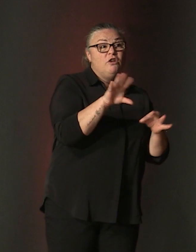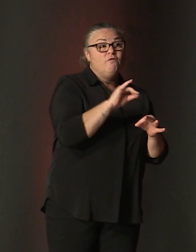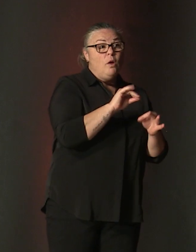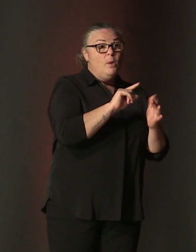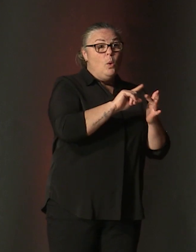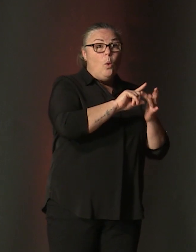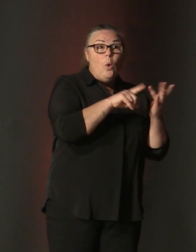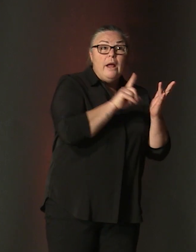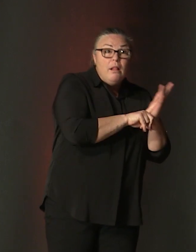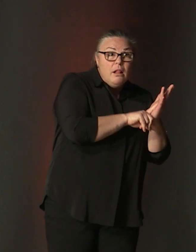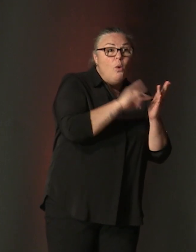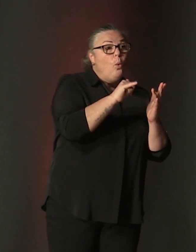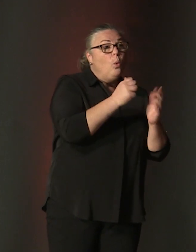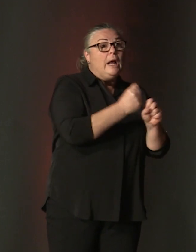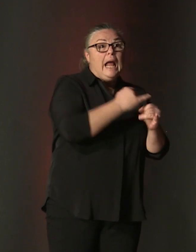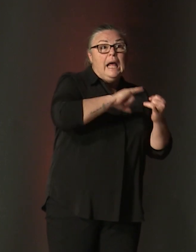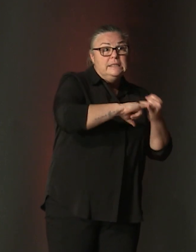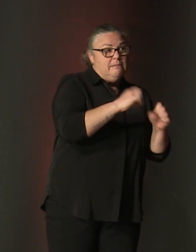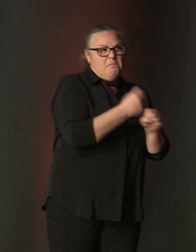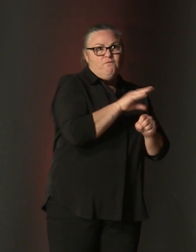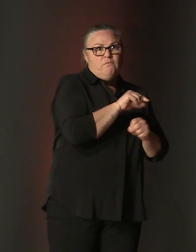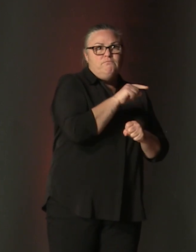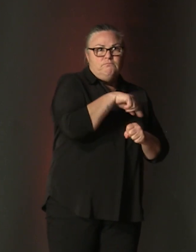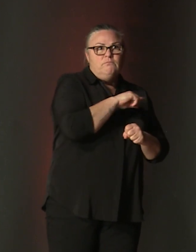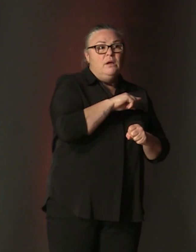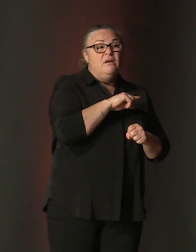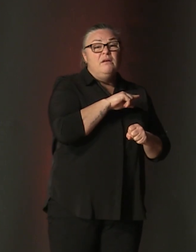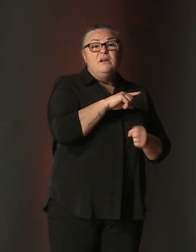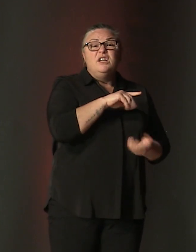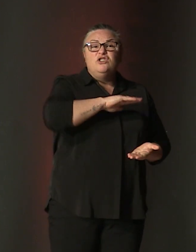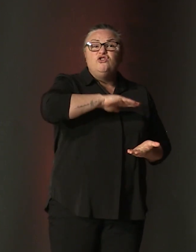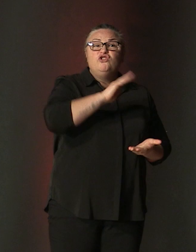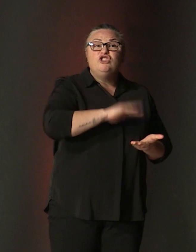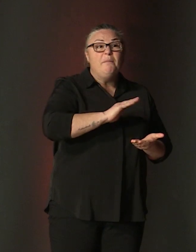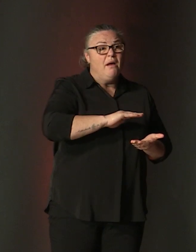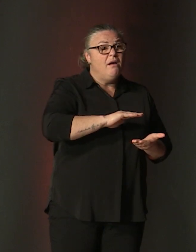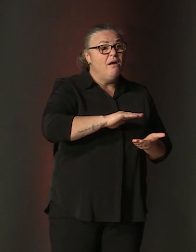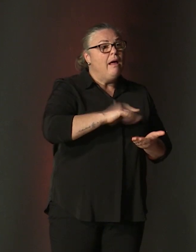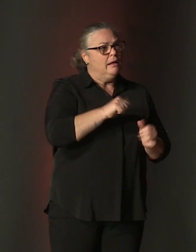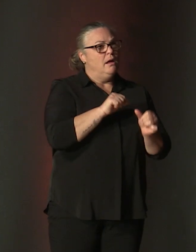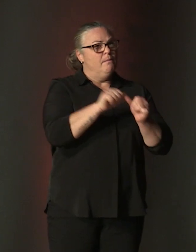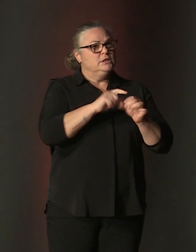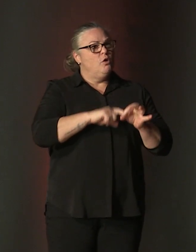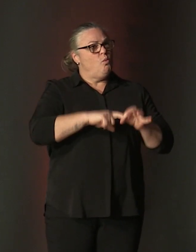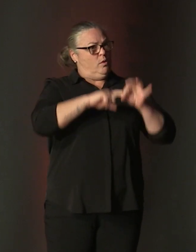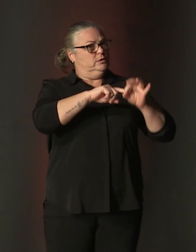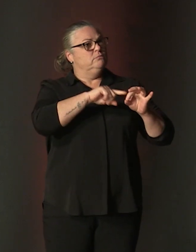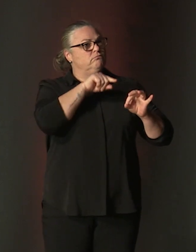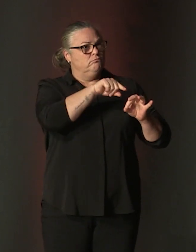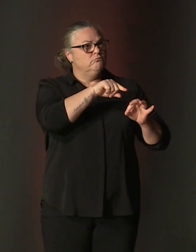compared to recycled plastics. This is mainly due to the recycling ways that are currently available.